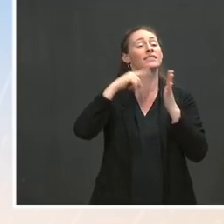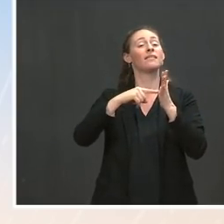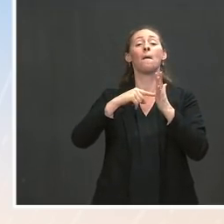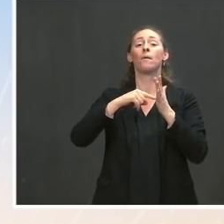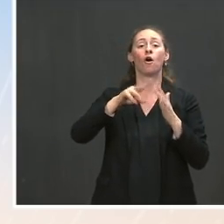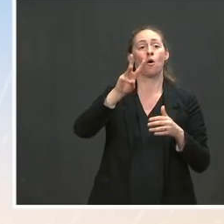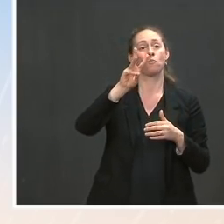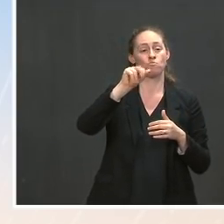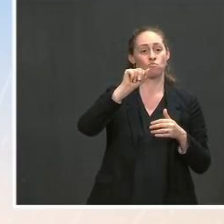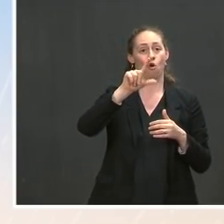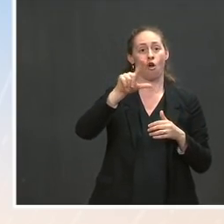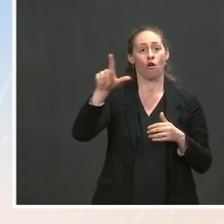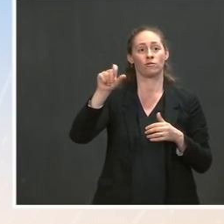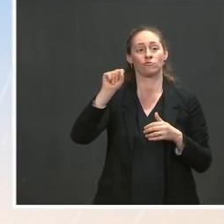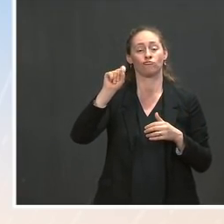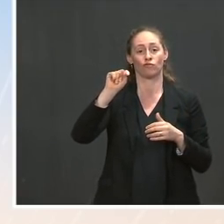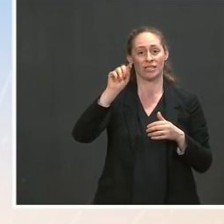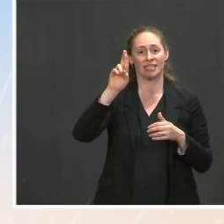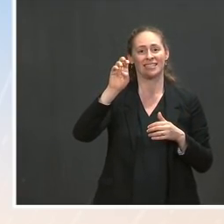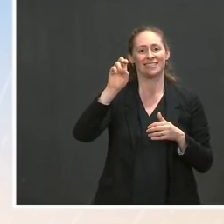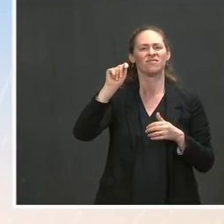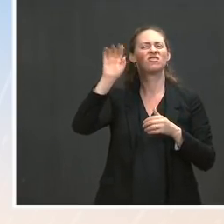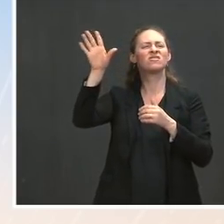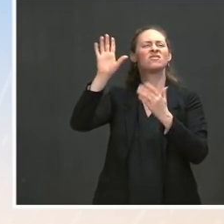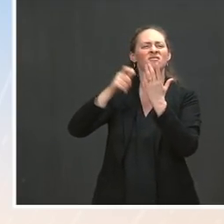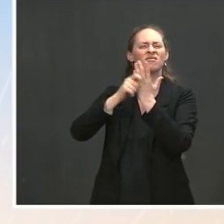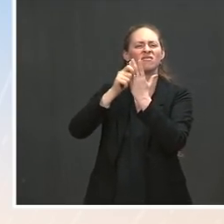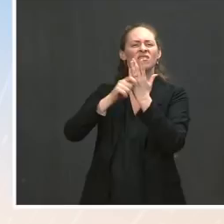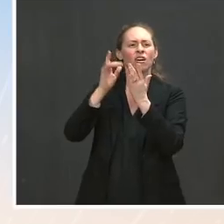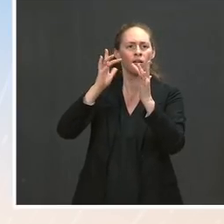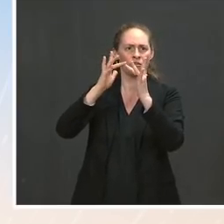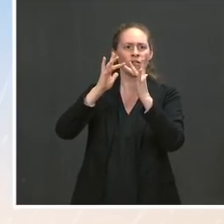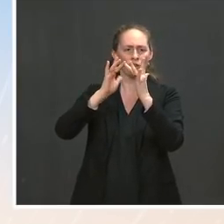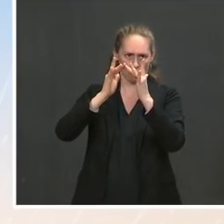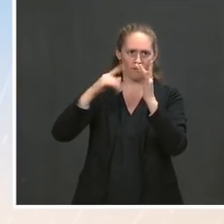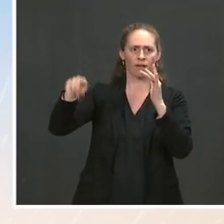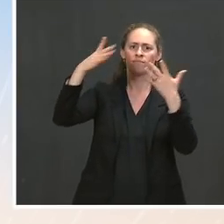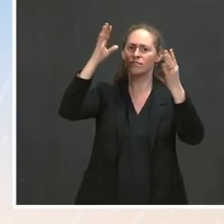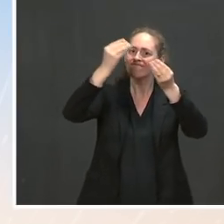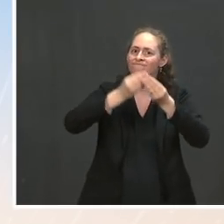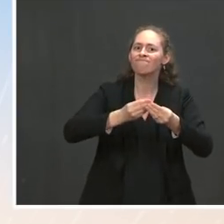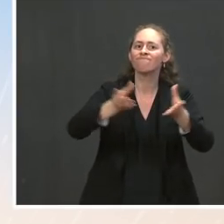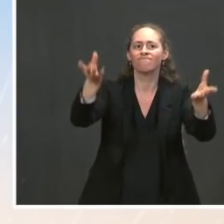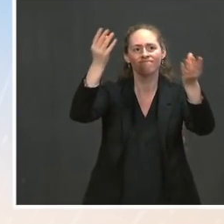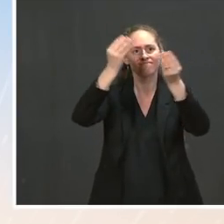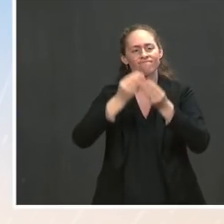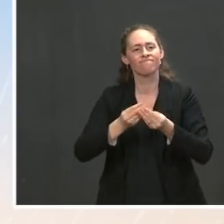I will say that what we have learned from our own data is that part of our investment